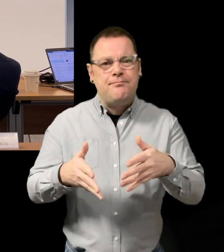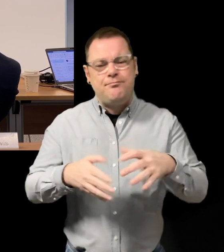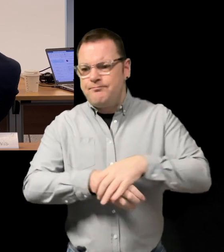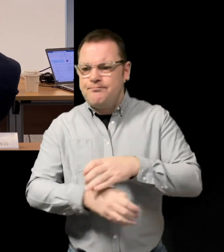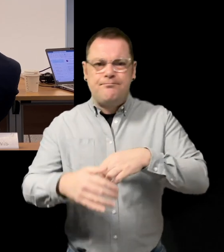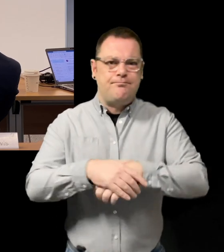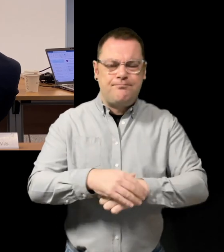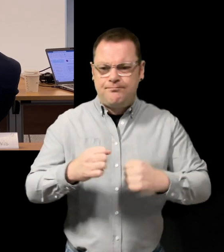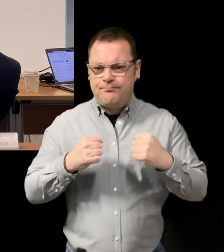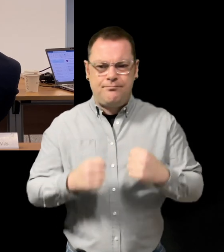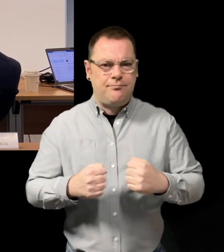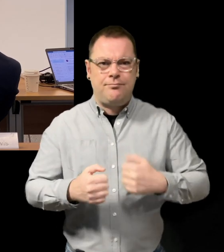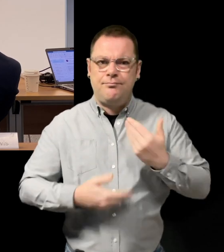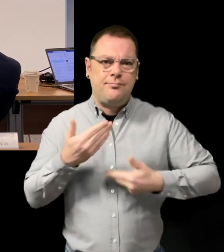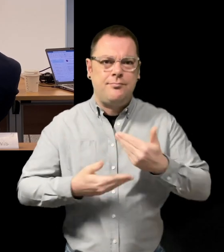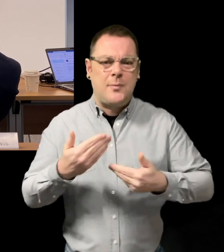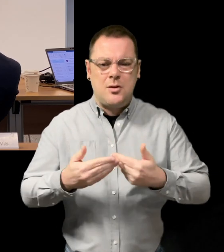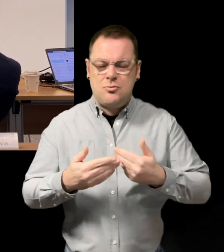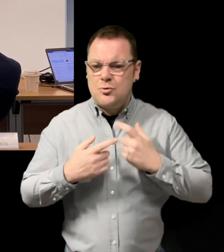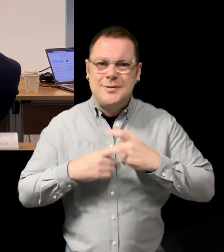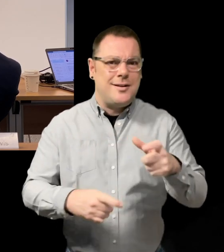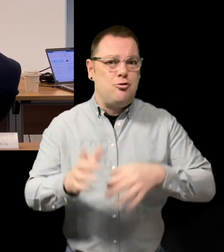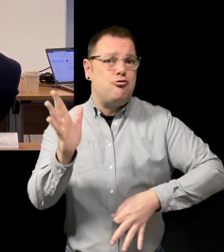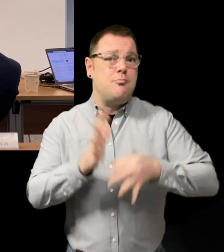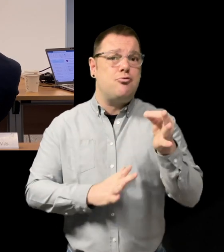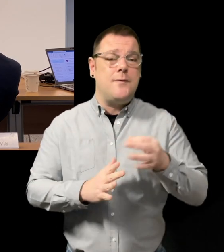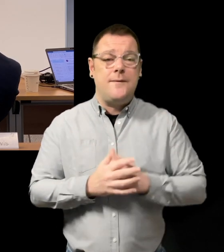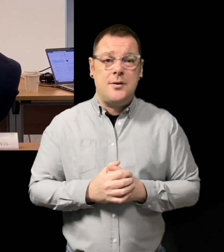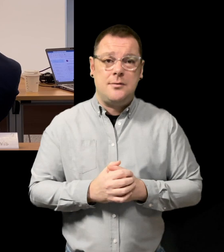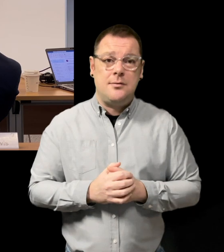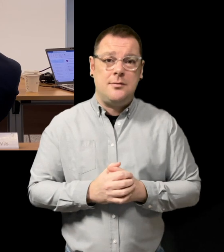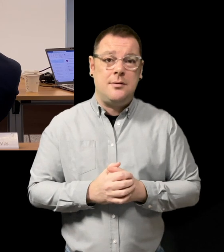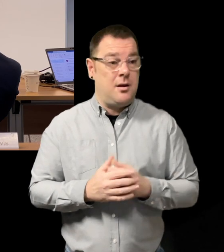and determination to constantly get better, and that we are always open